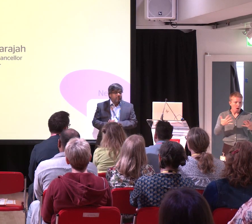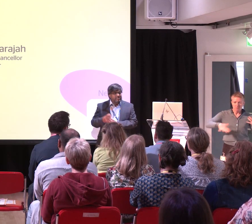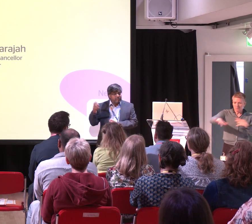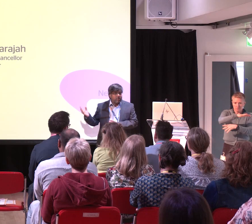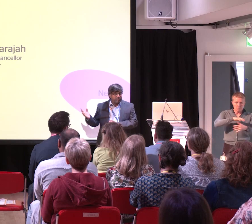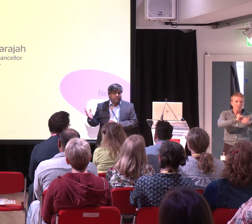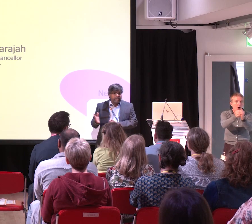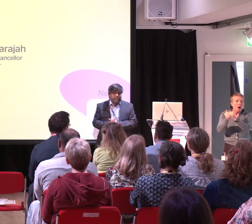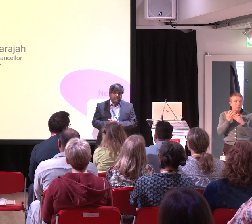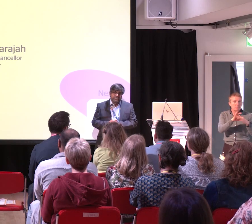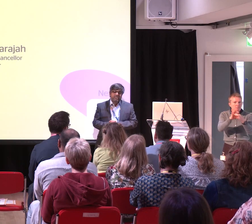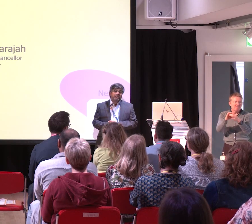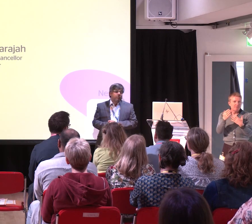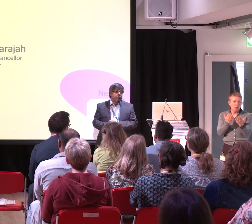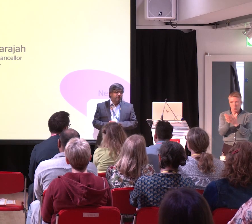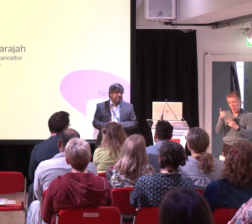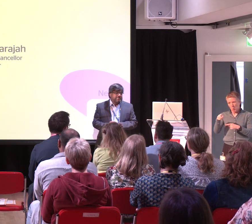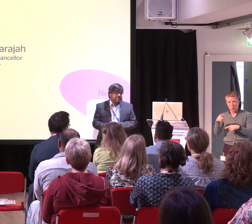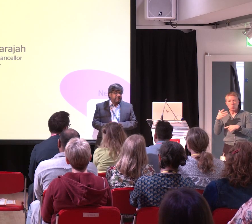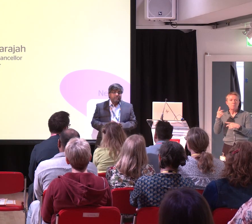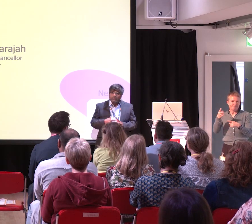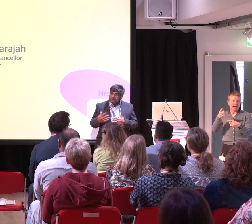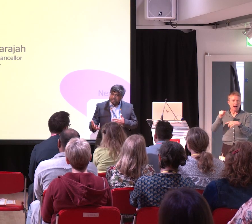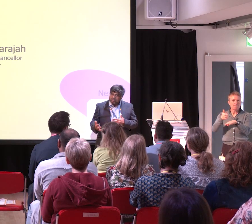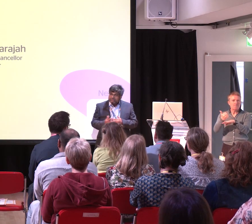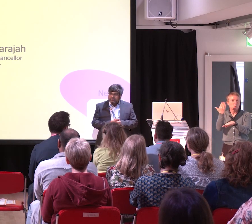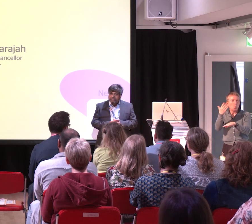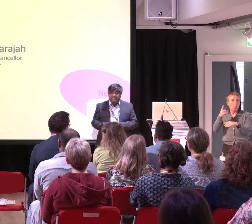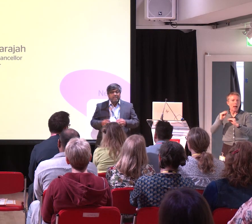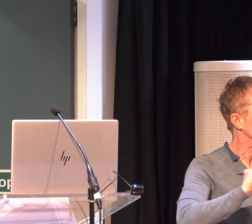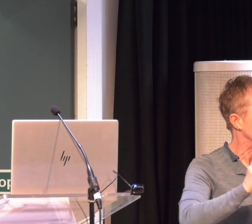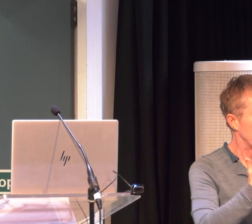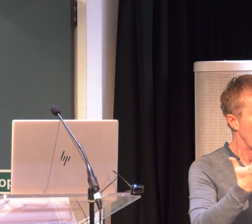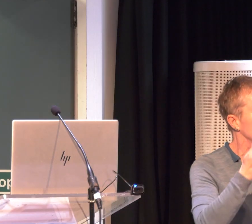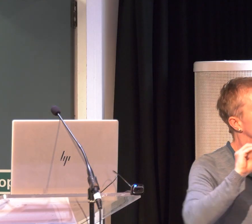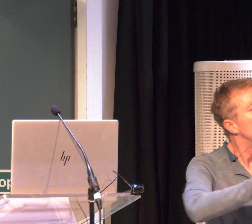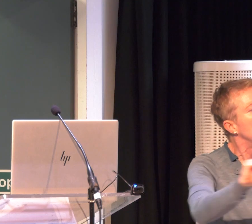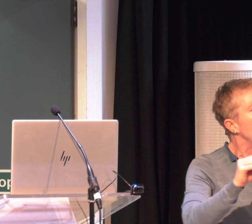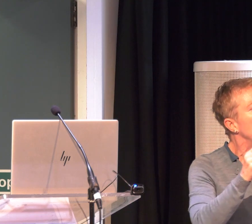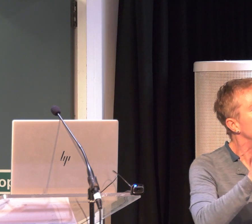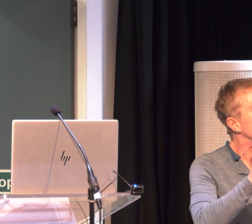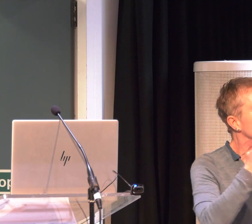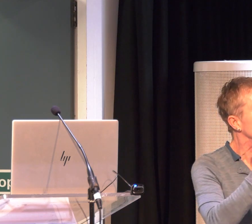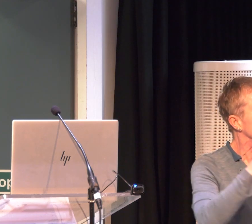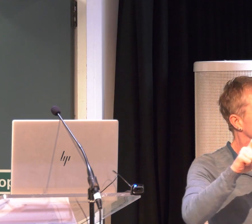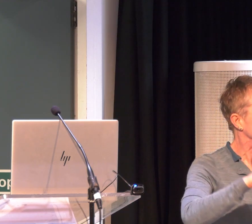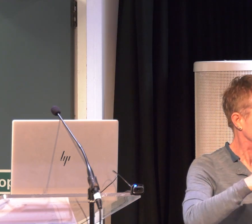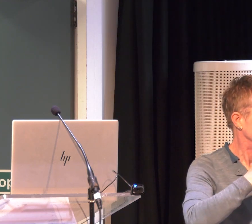obviously, through our school of education, we do PGCE, so we work with the local schools. But this is a great example of how we are using the outreach